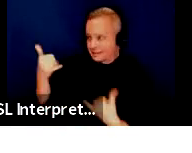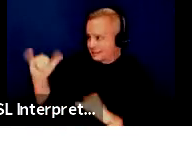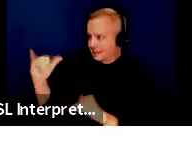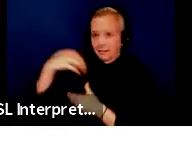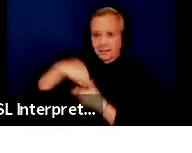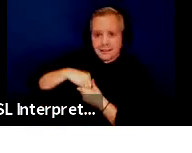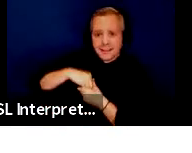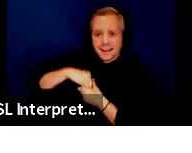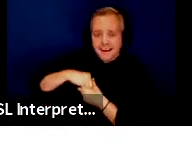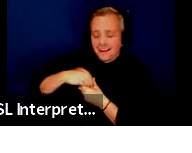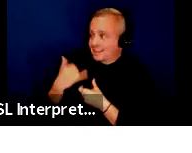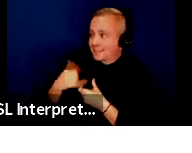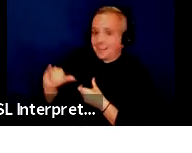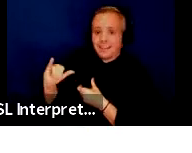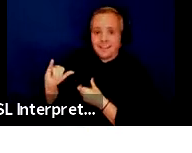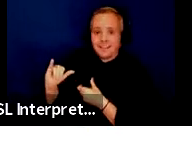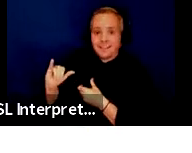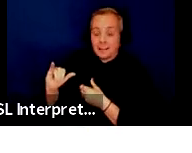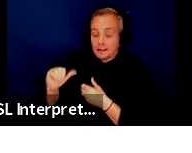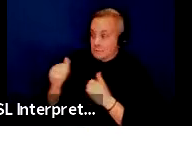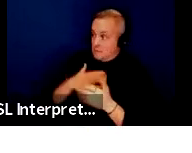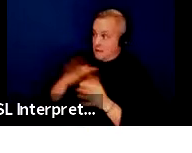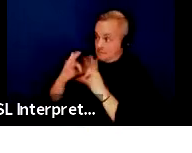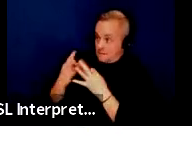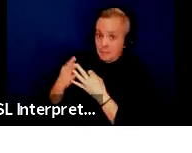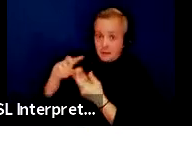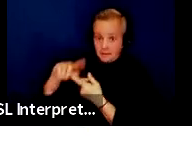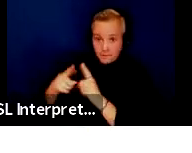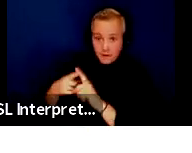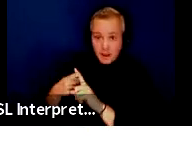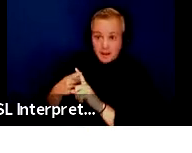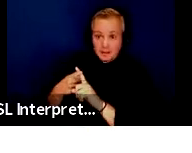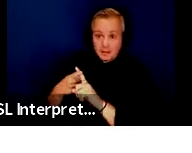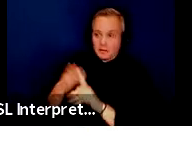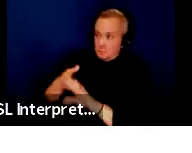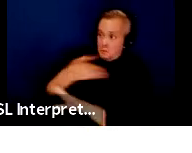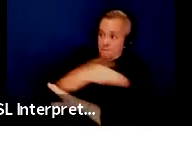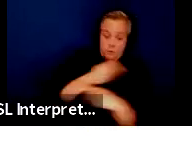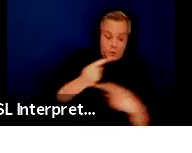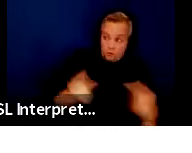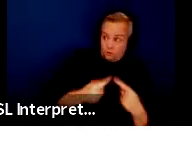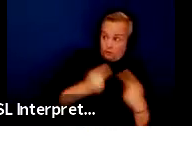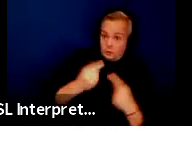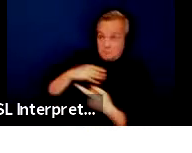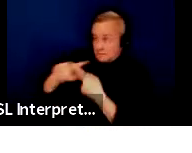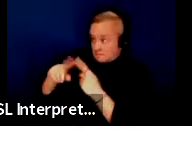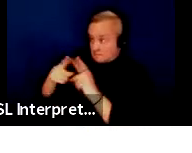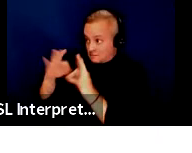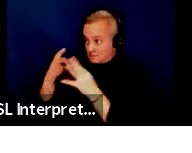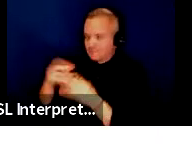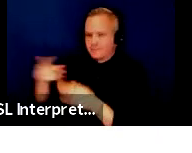AND WHENEVER I WAS WITH MY FAMILY AND FRIENDS I HAD PREINJURY, THEY ALWAYS HELPED TO REMIND ME OF THAT.